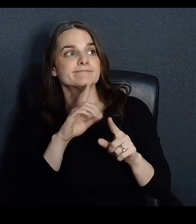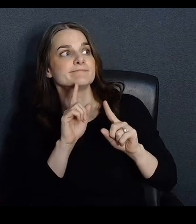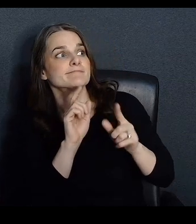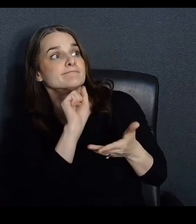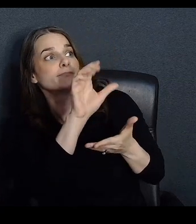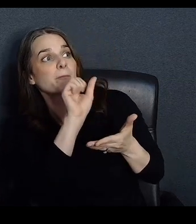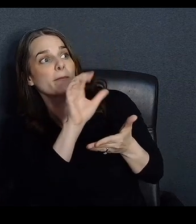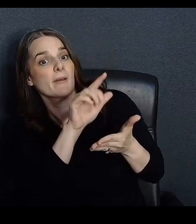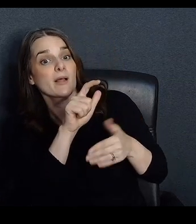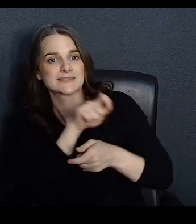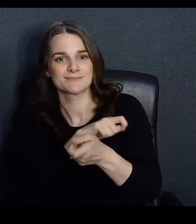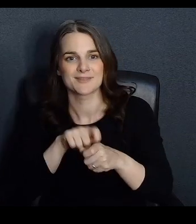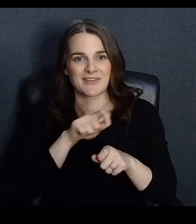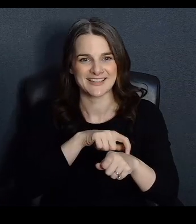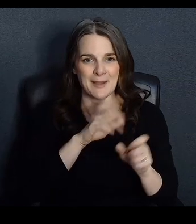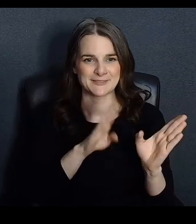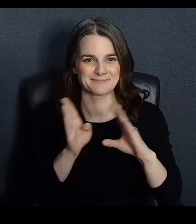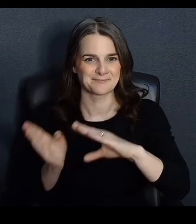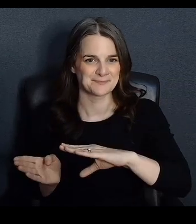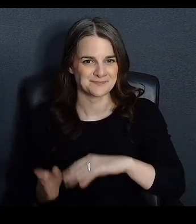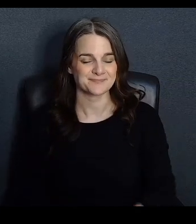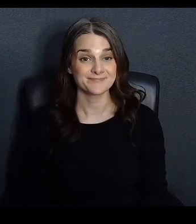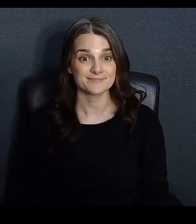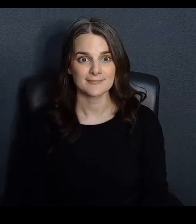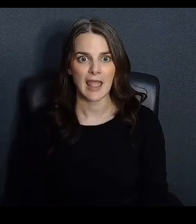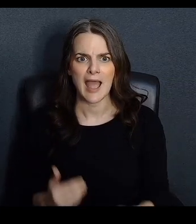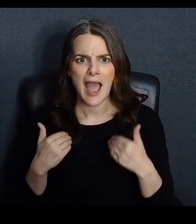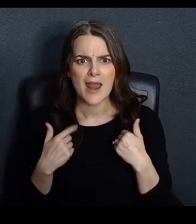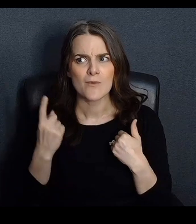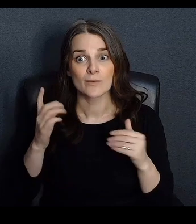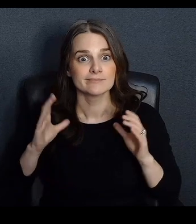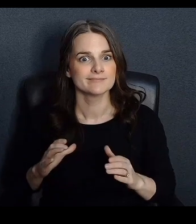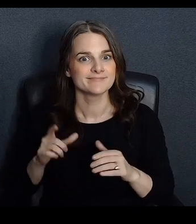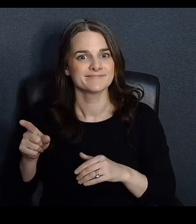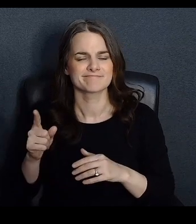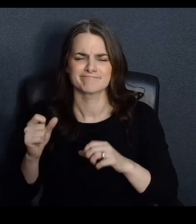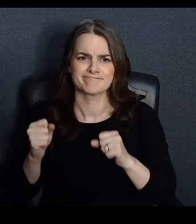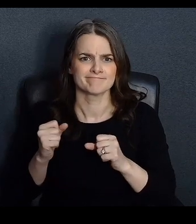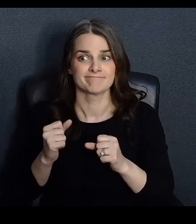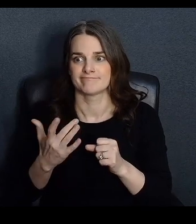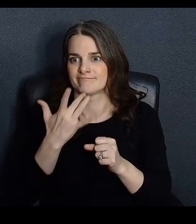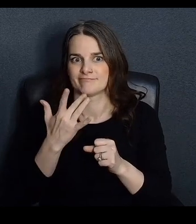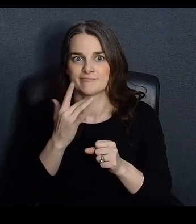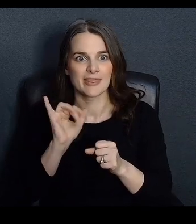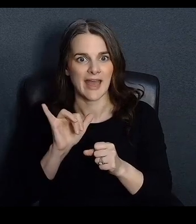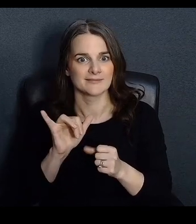at the designated times. So I had someone who really strongly preferred this device to having a smart home